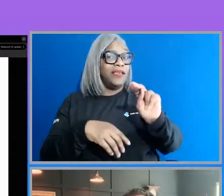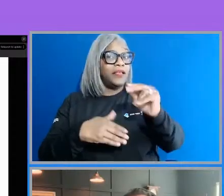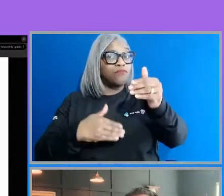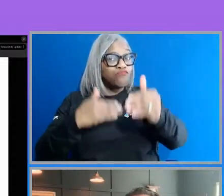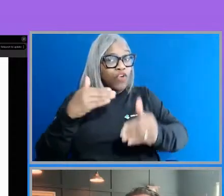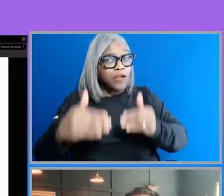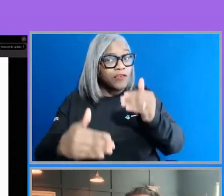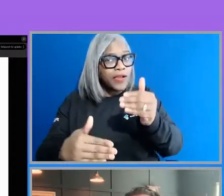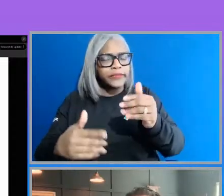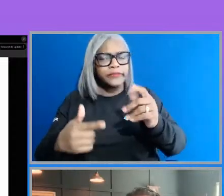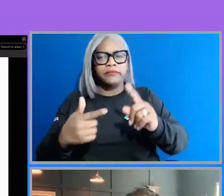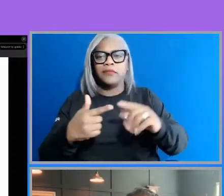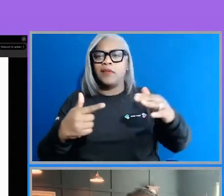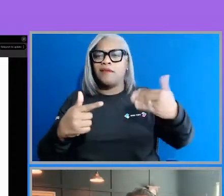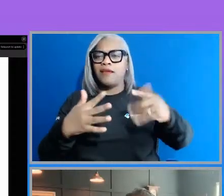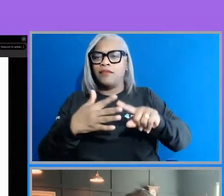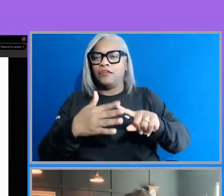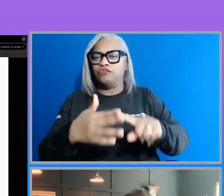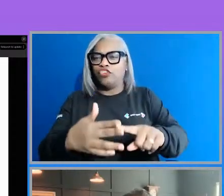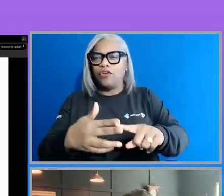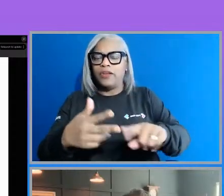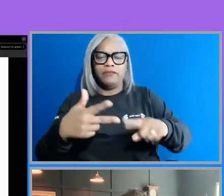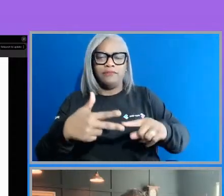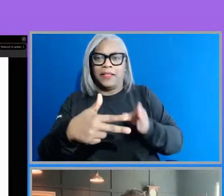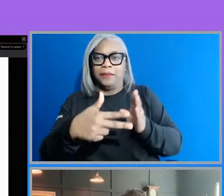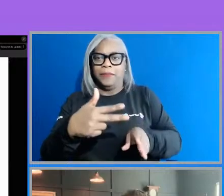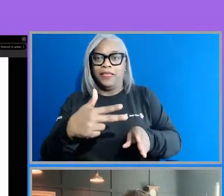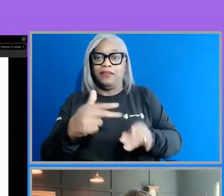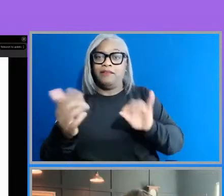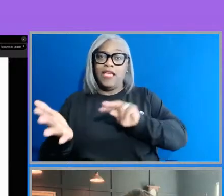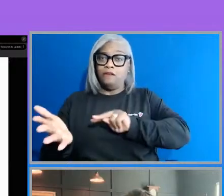confidently say which circle represents which status? Just by